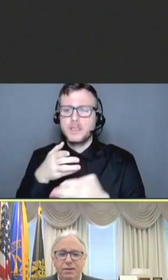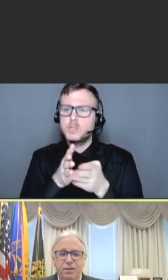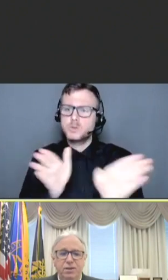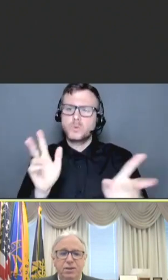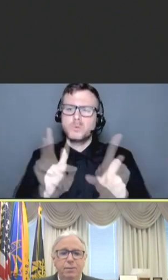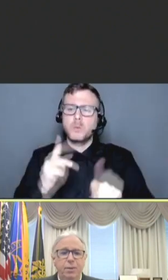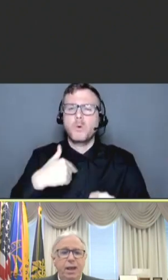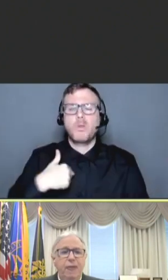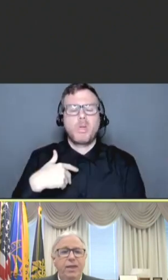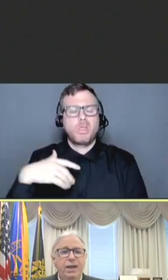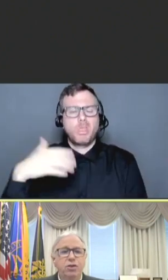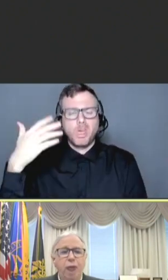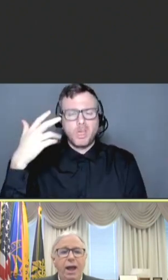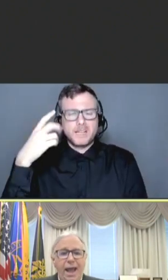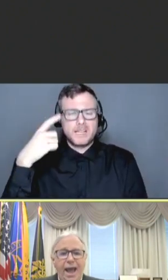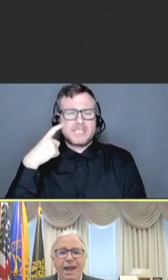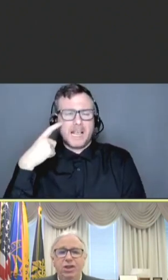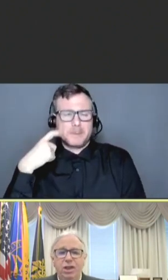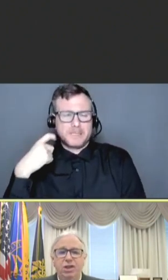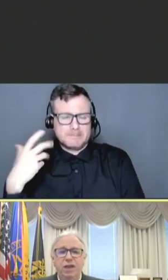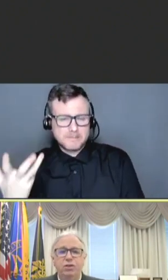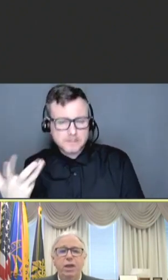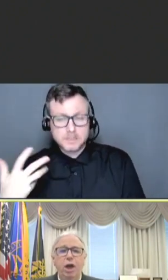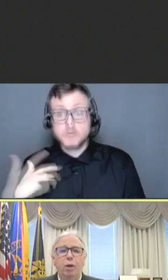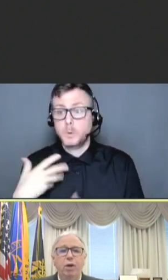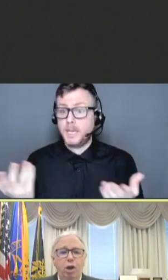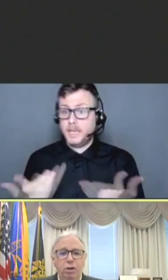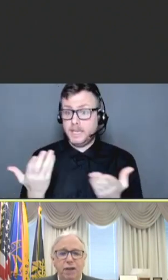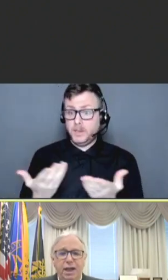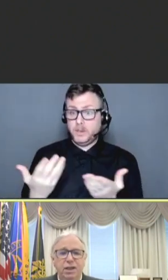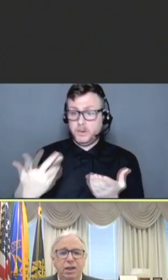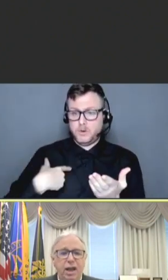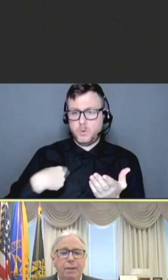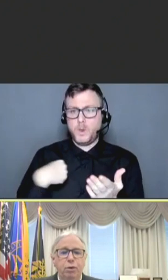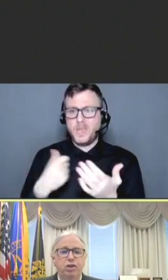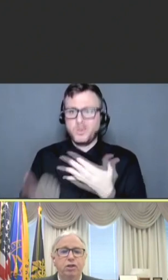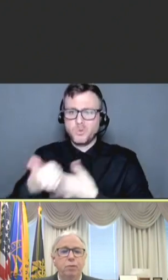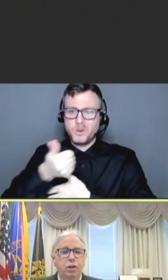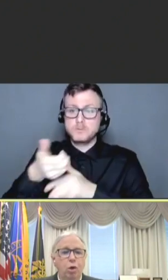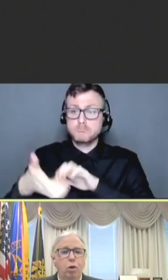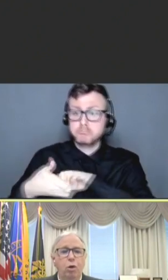effectiveness. And that is why, at HHS, we are prioritizing collaboration with local